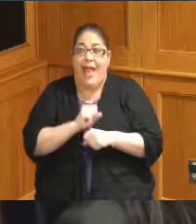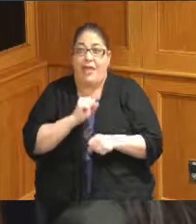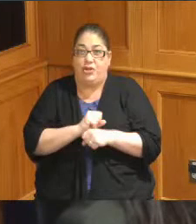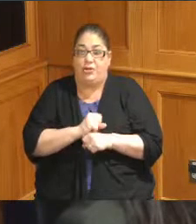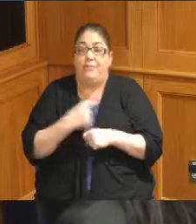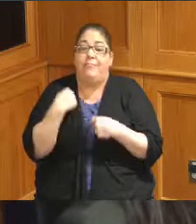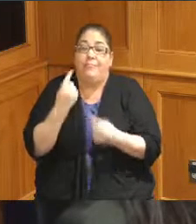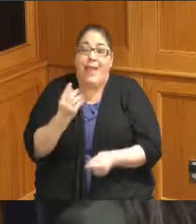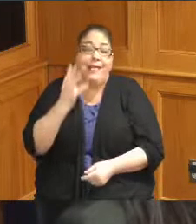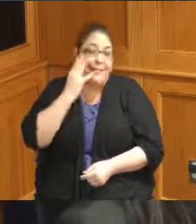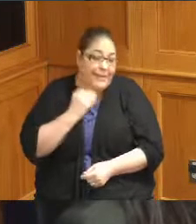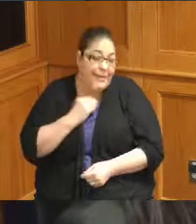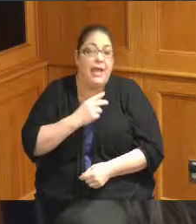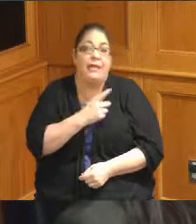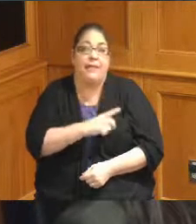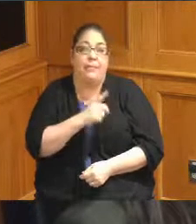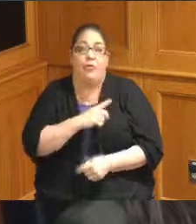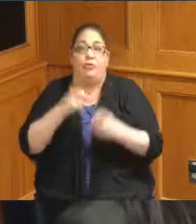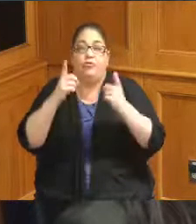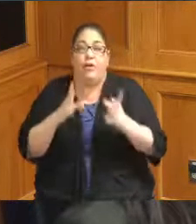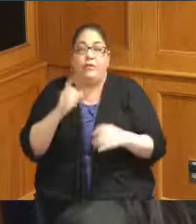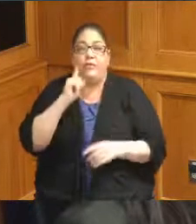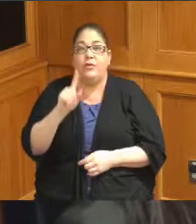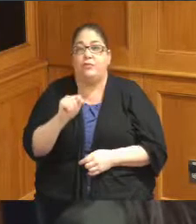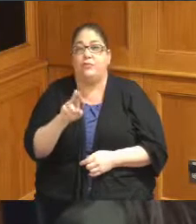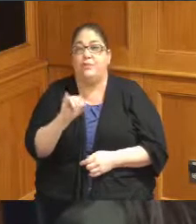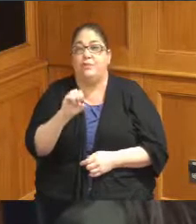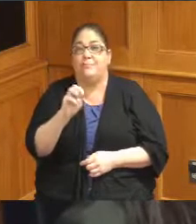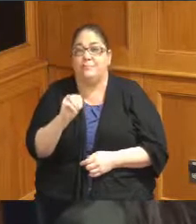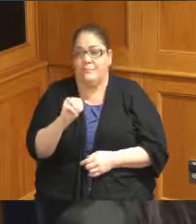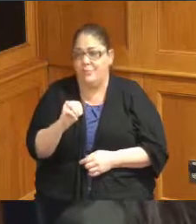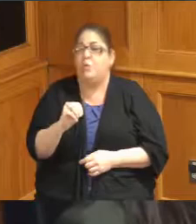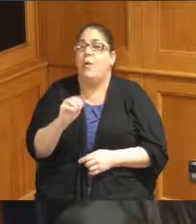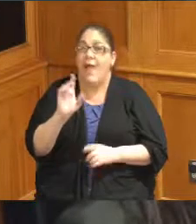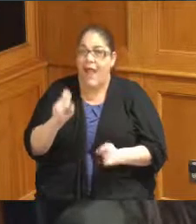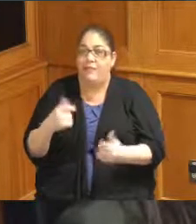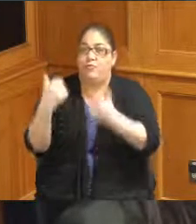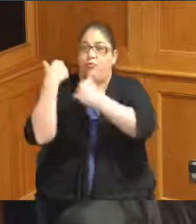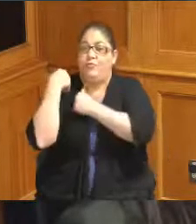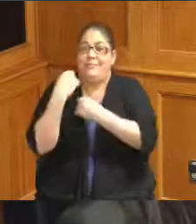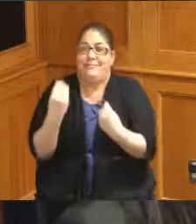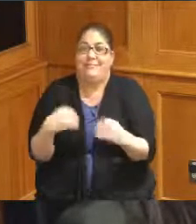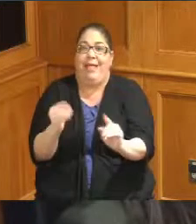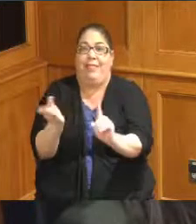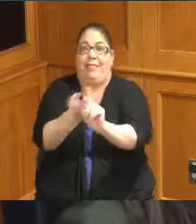Director of Tourism who had to sell so I know what the people want because I had to sell to them